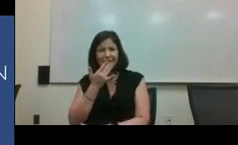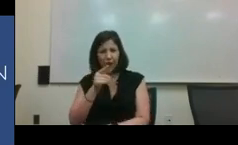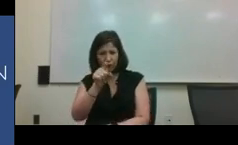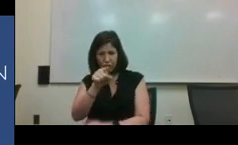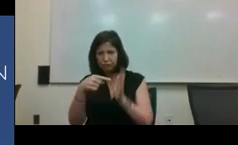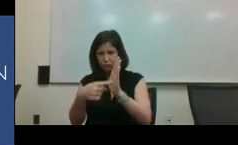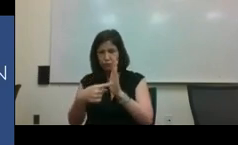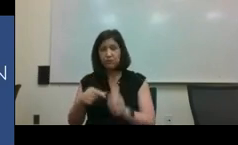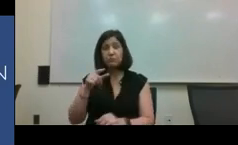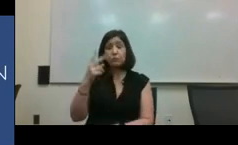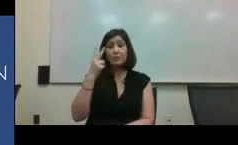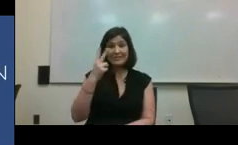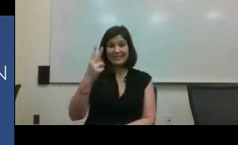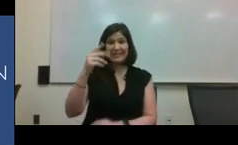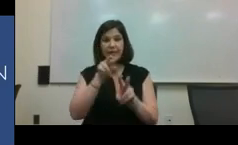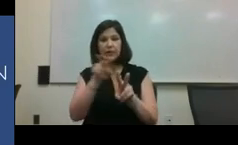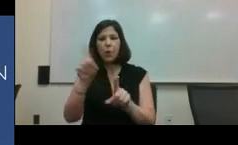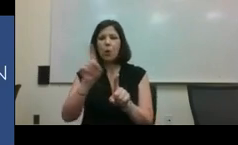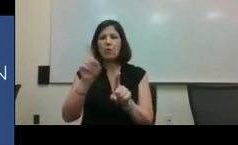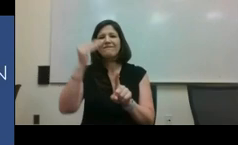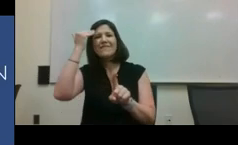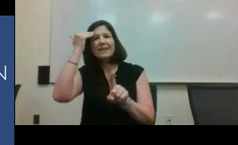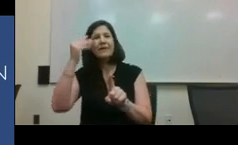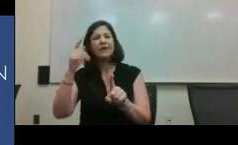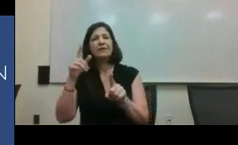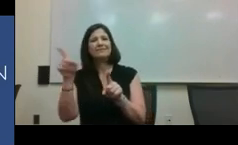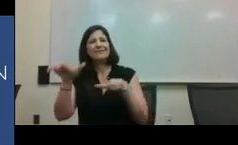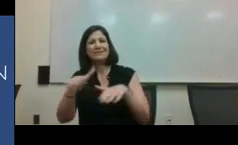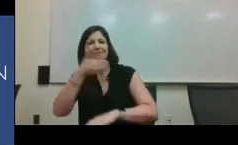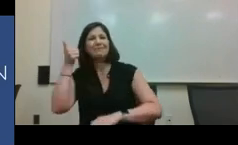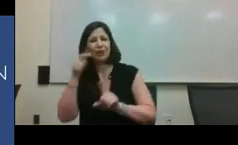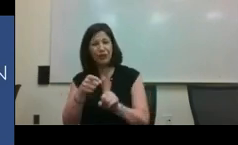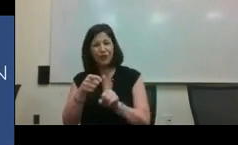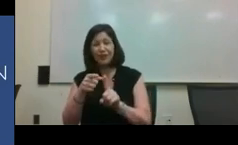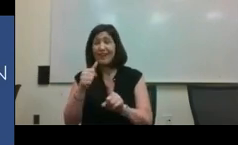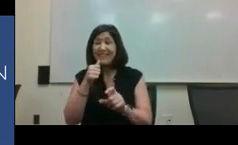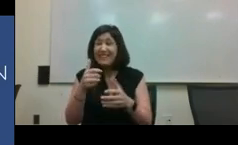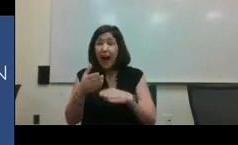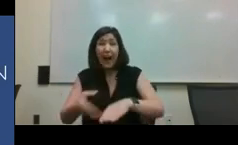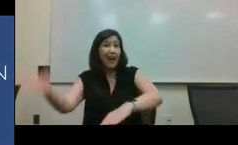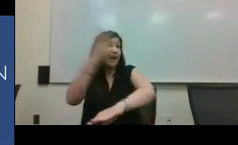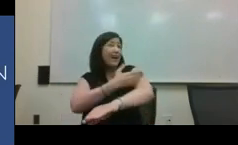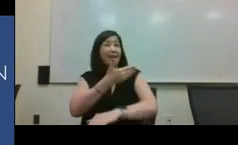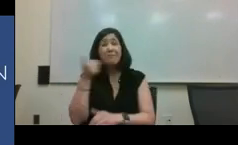You can see that's familiar where they did better at. So that's what I was saying a little bit before, not a lot better at baseline.